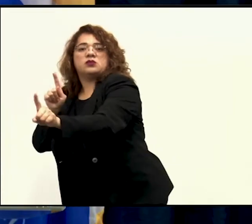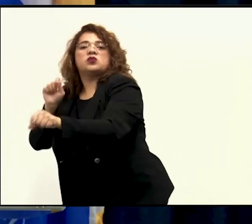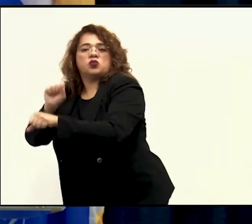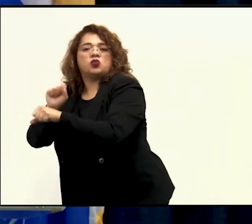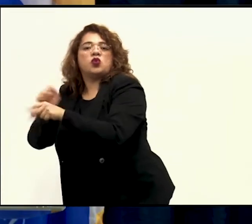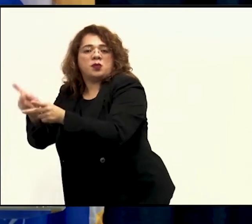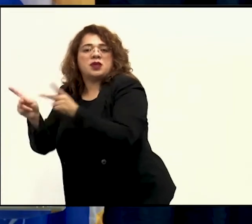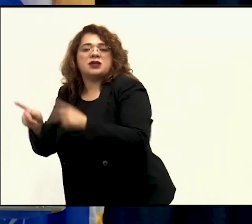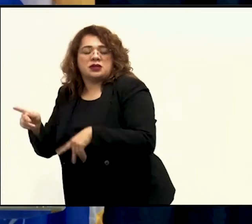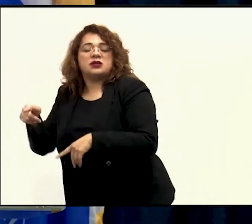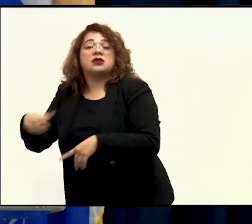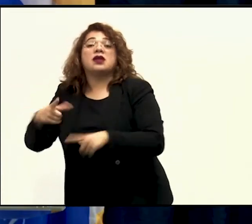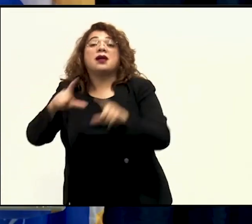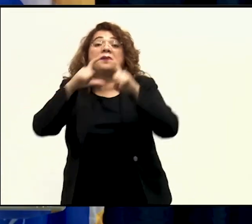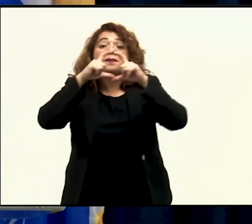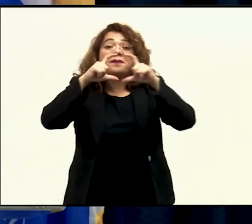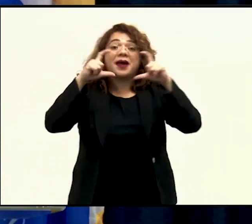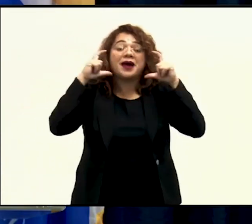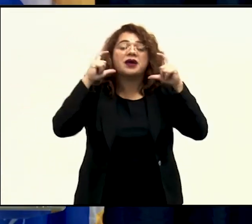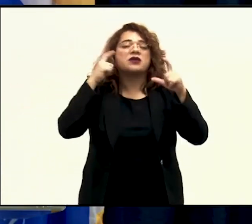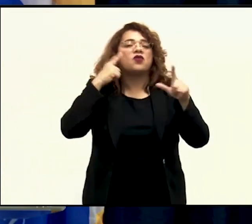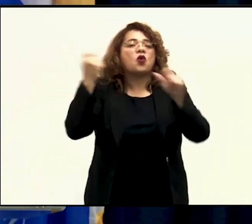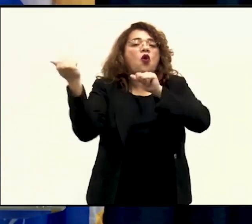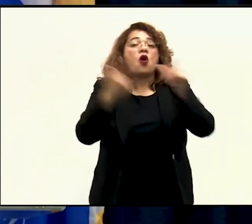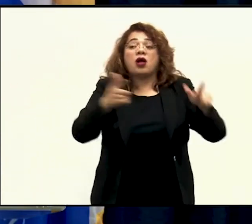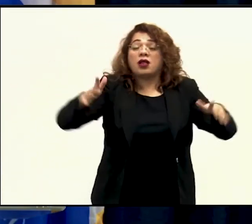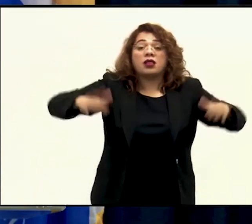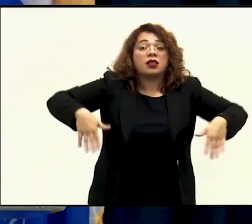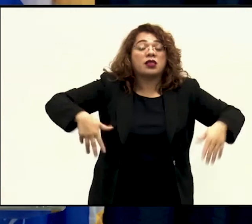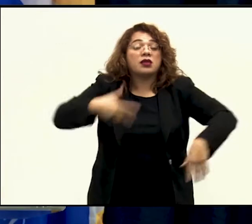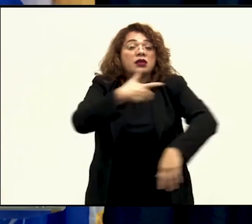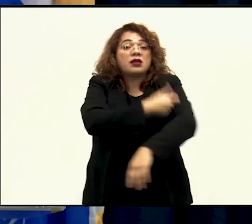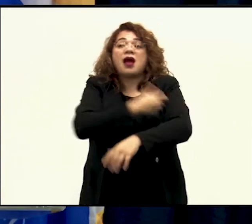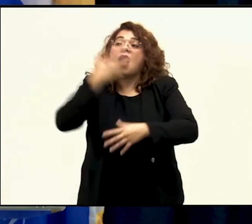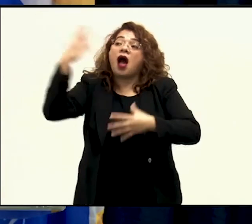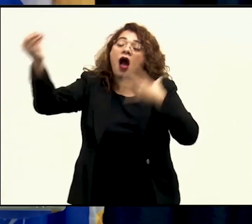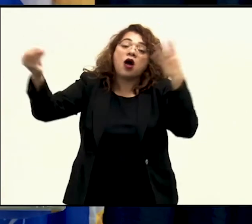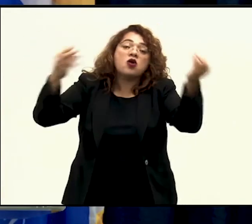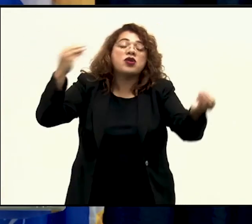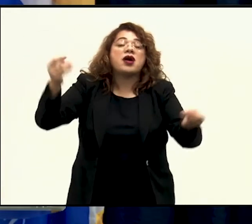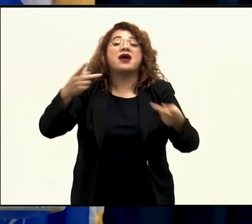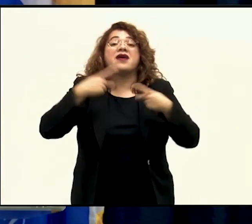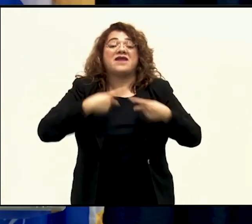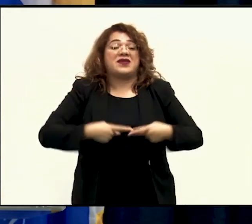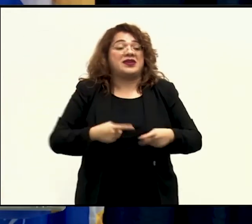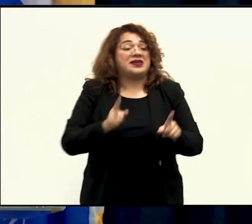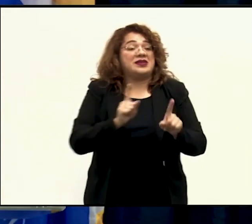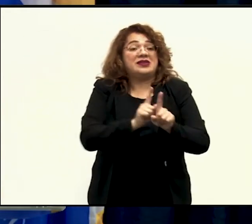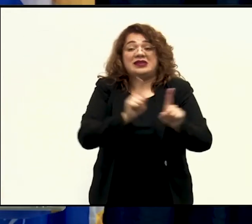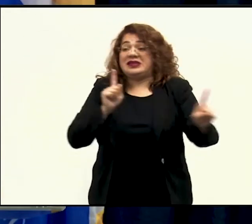Masks are also still required for all unvaccinated people outdoors anytime physical distancing cannot be maintained.